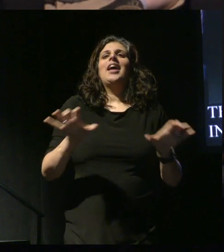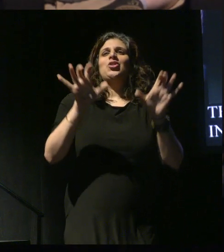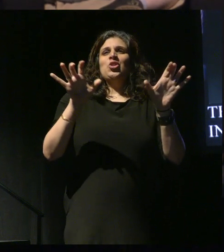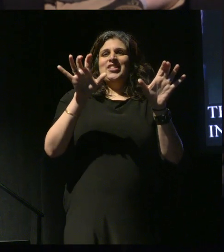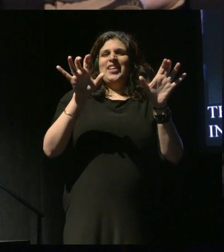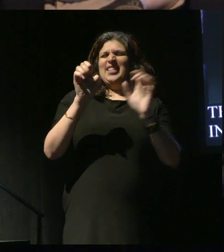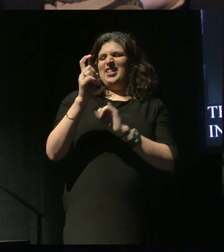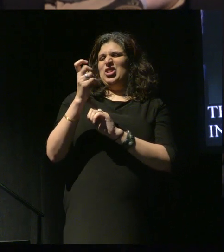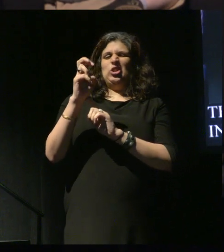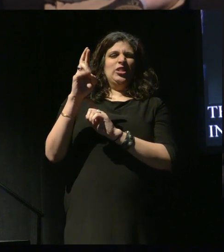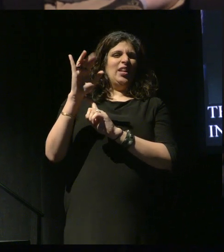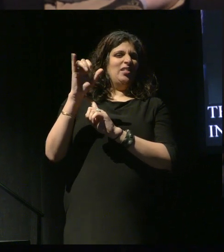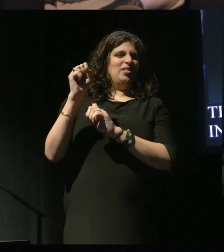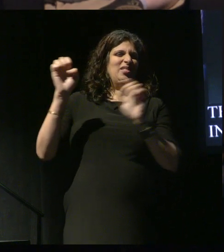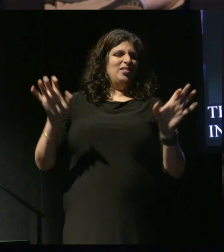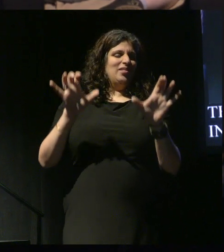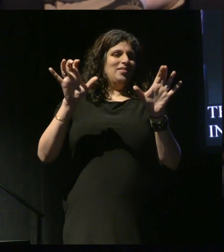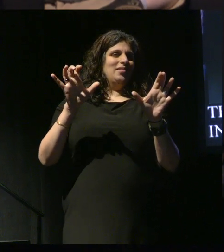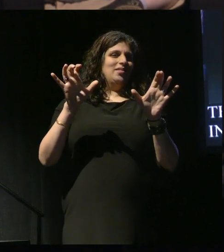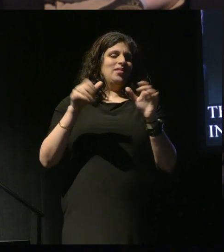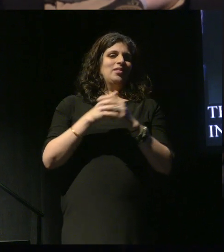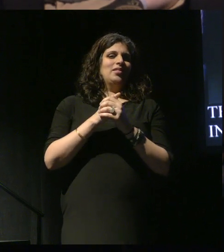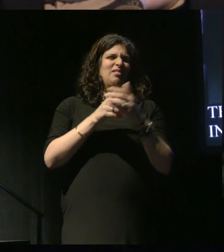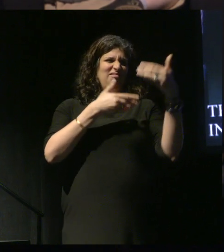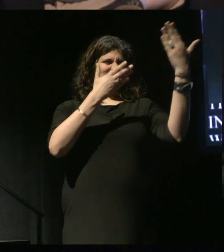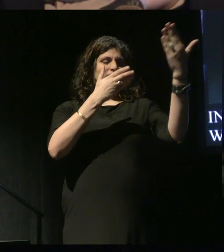And I wonder if you knew from the outset exercises,